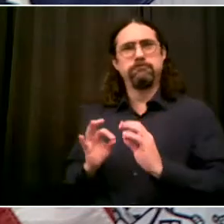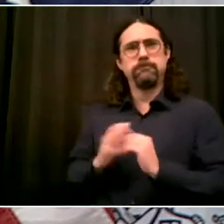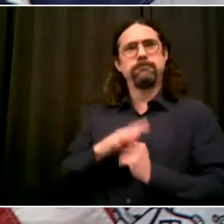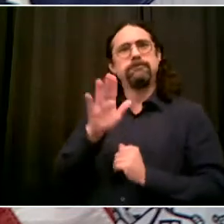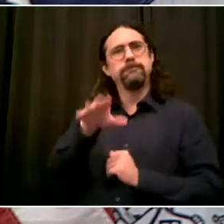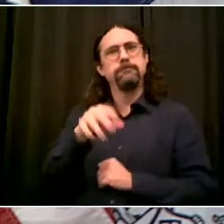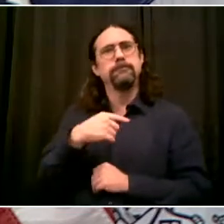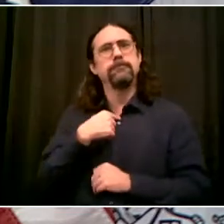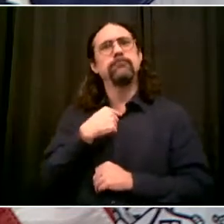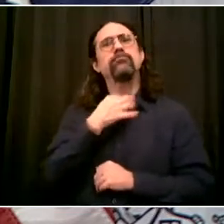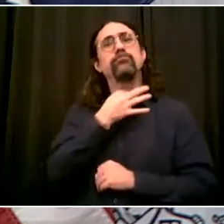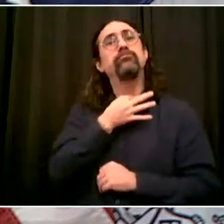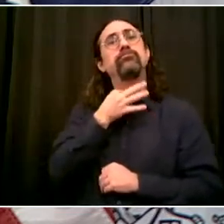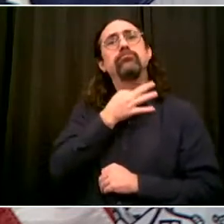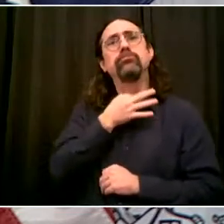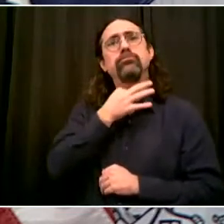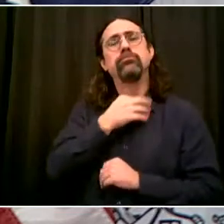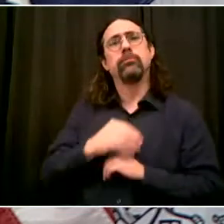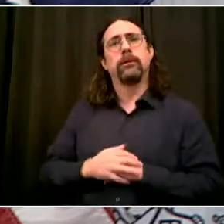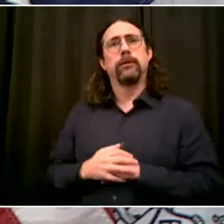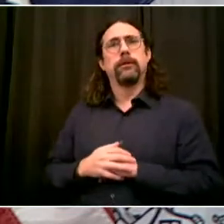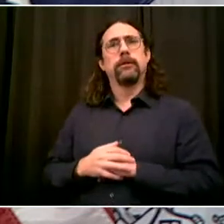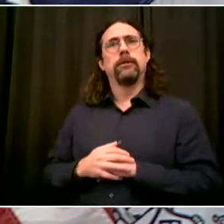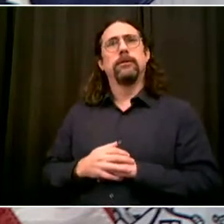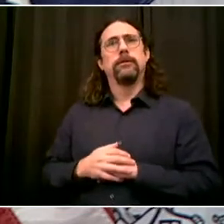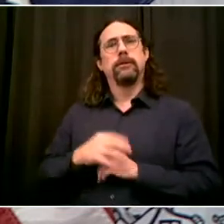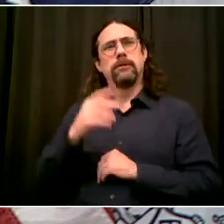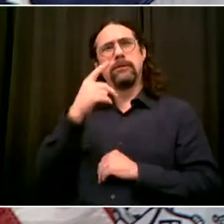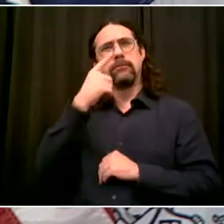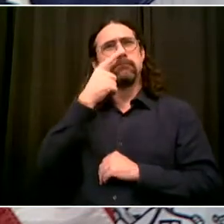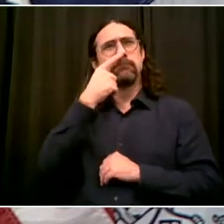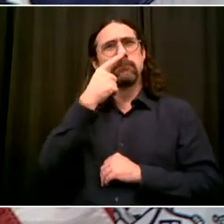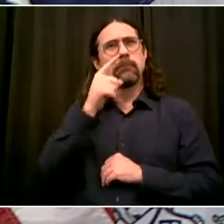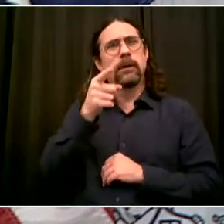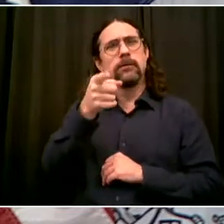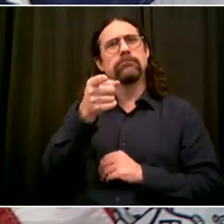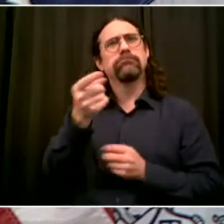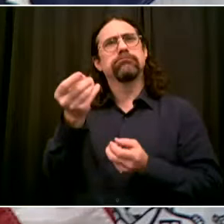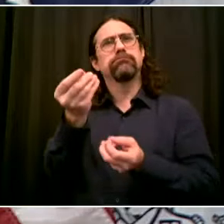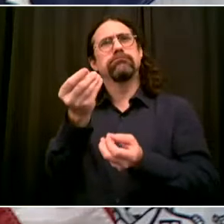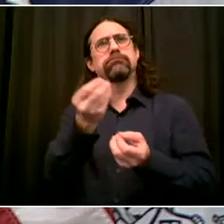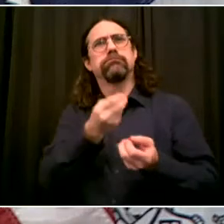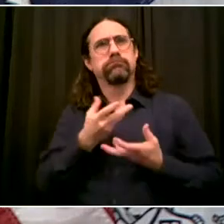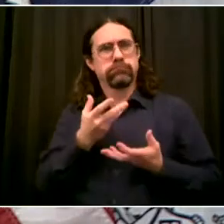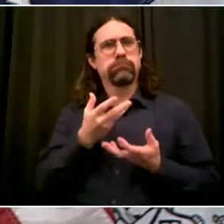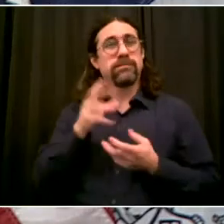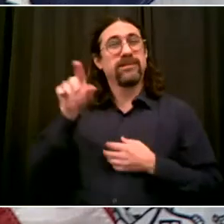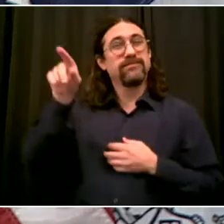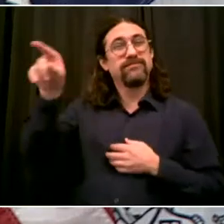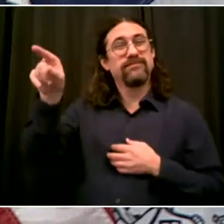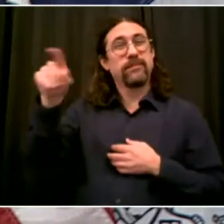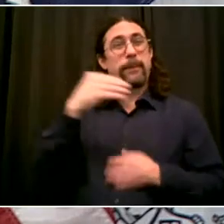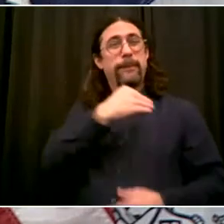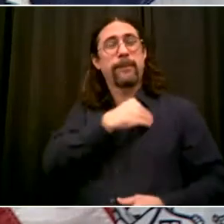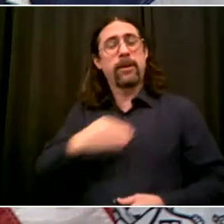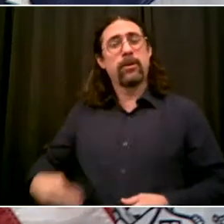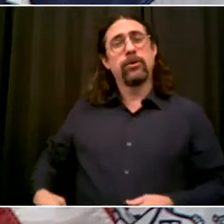THANK YOU. IF THERE WAS ONE LESSON YOU LEARNED FROM MAYOYODIR NKINS, CAN